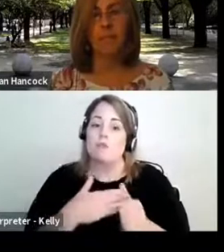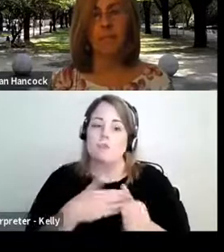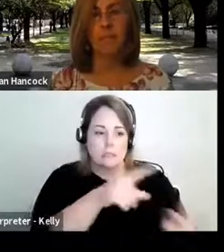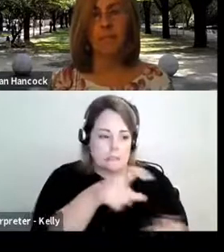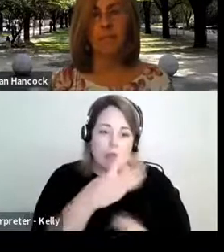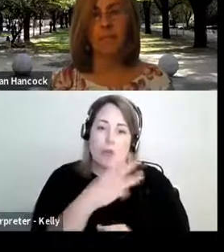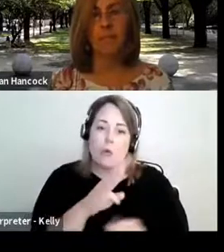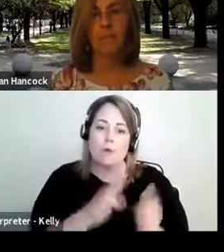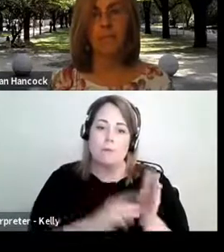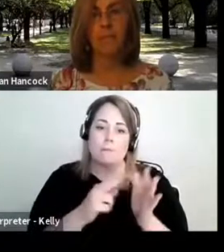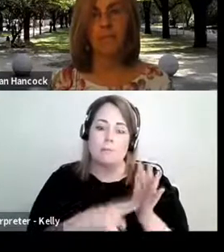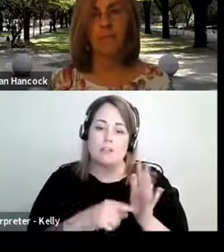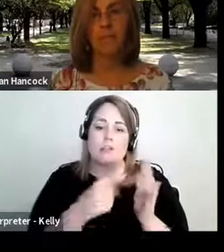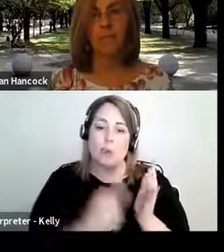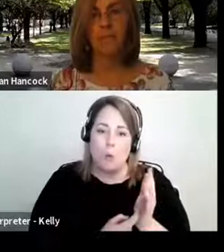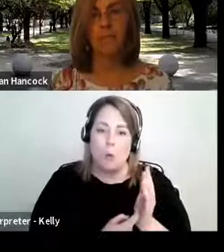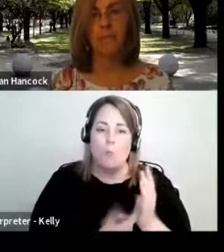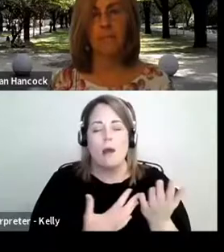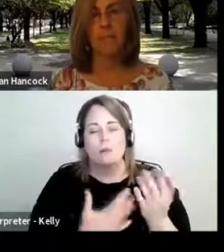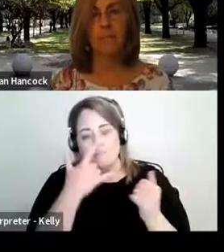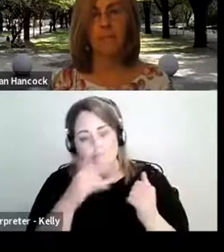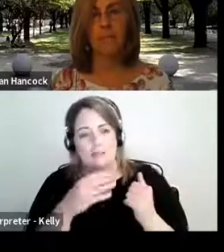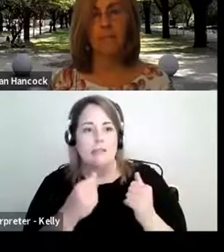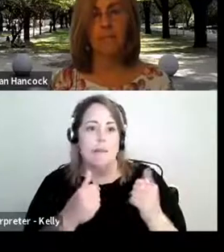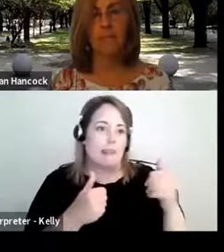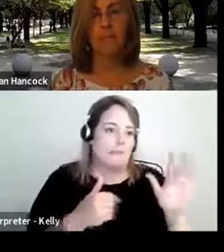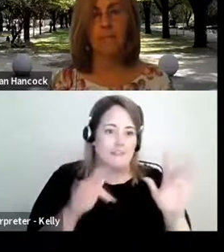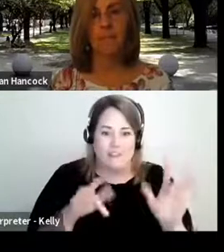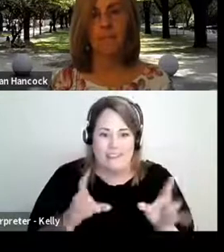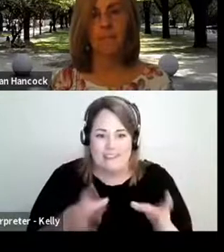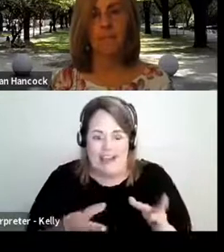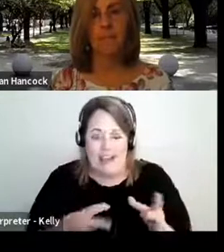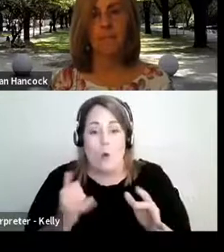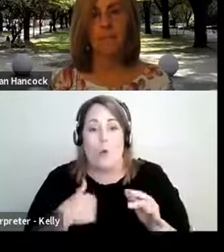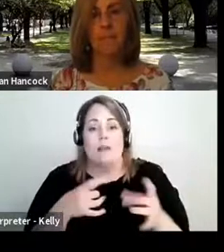but we had a few leave, some before it even started and some after due to changing